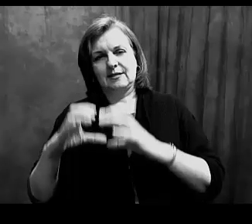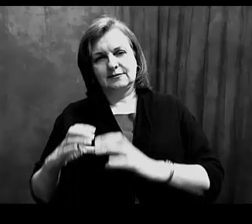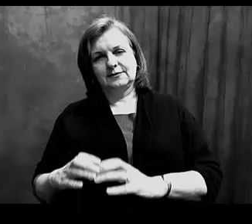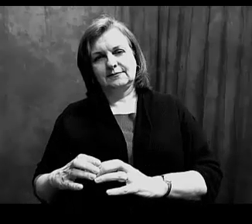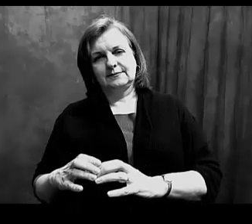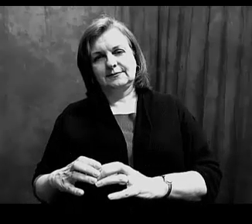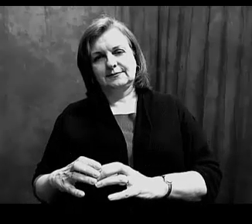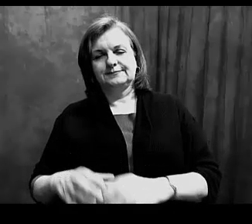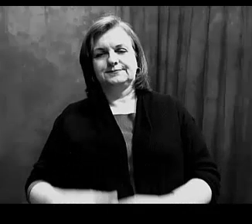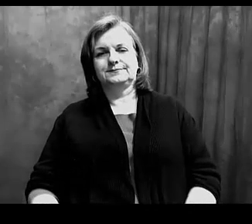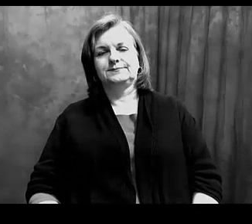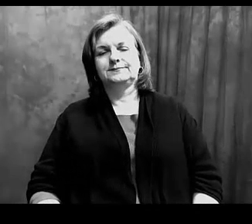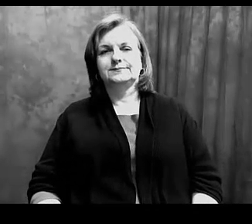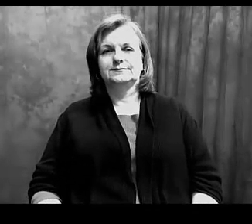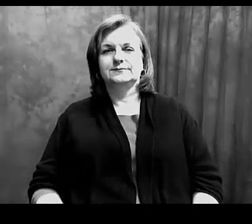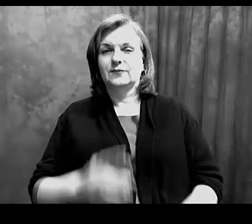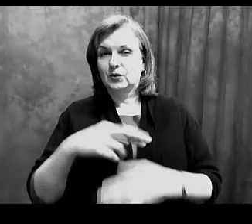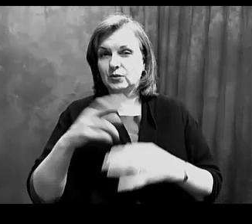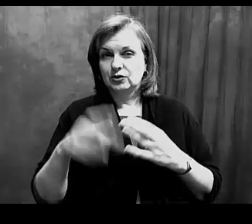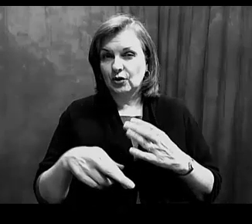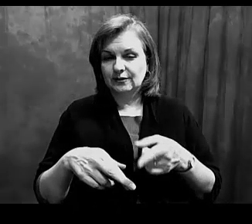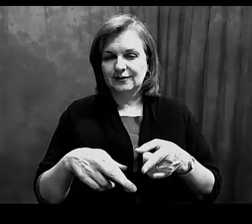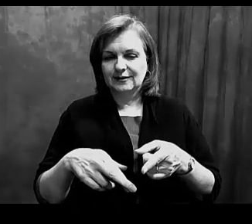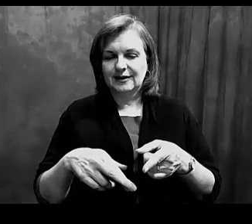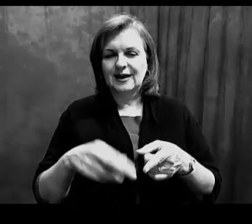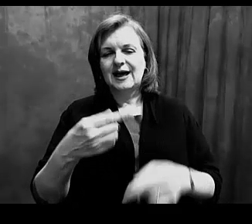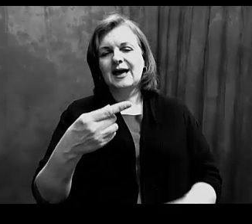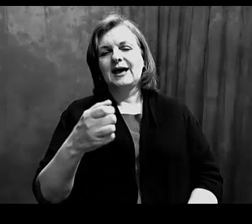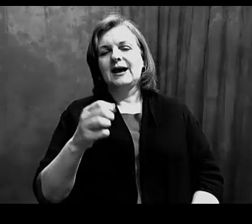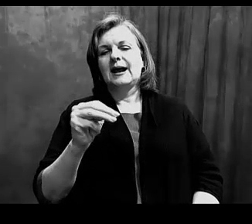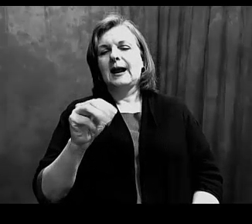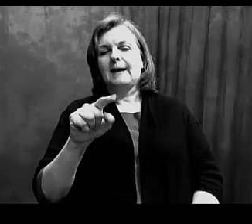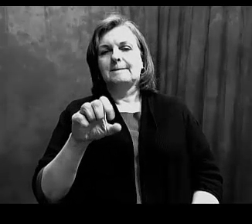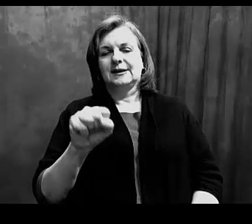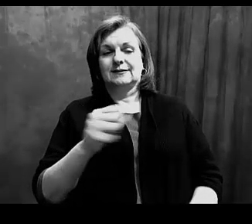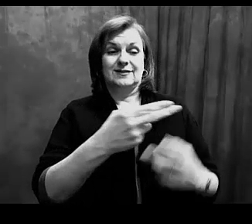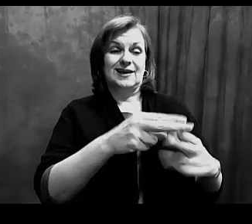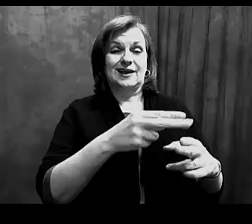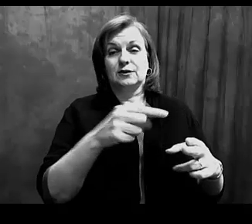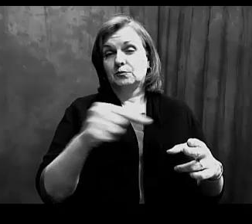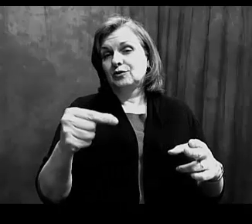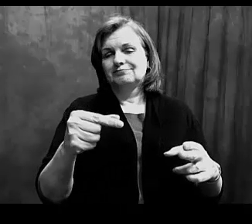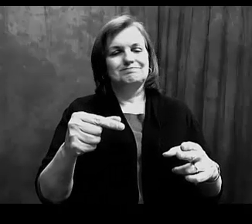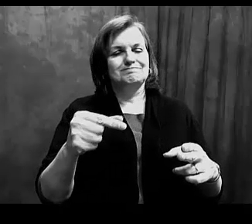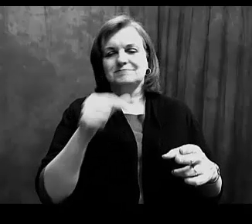in two of the other cells so this would result an abnormal gametese